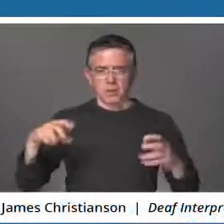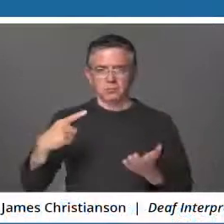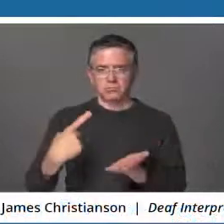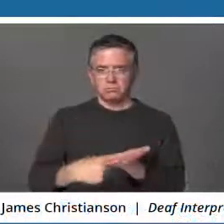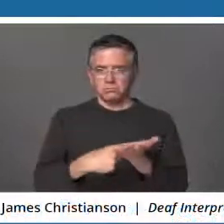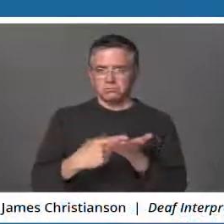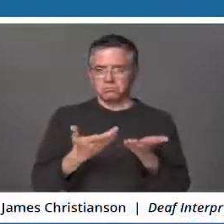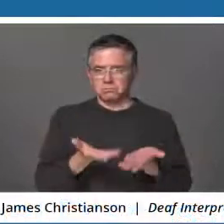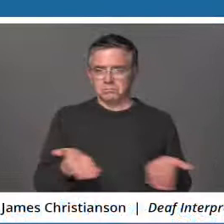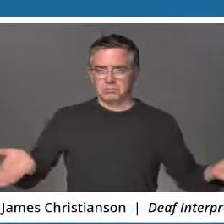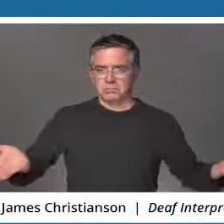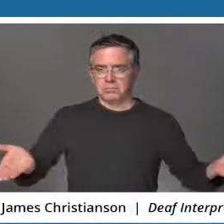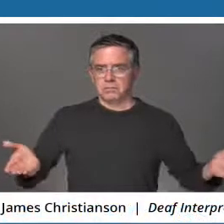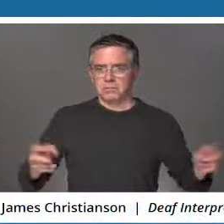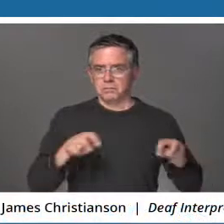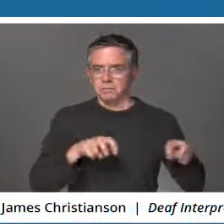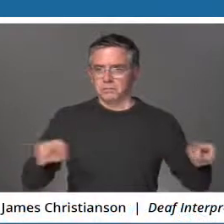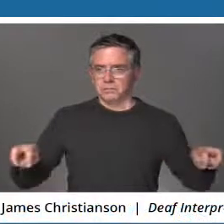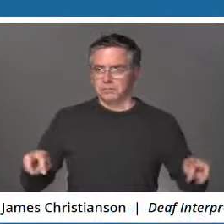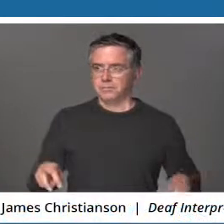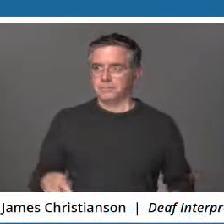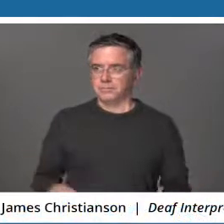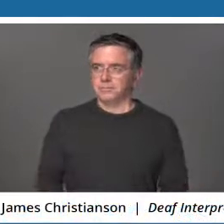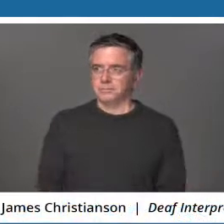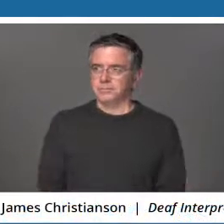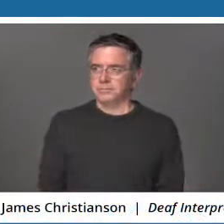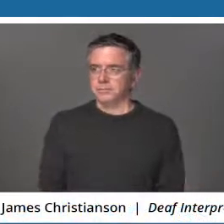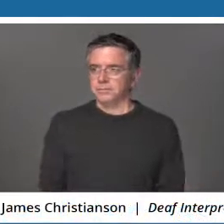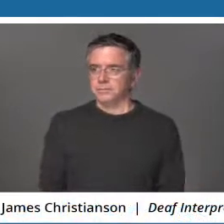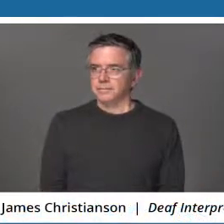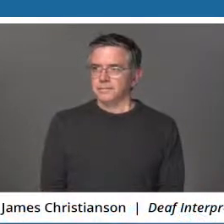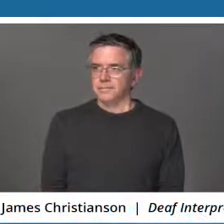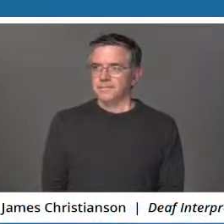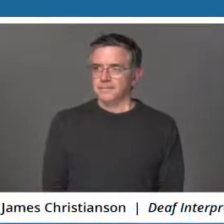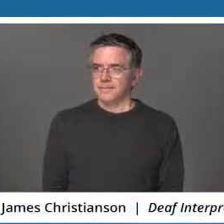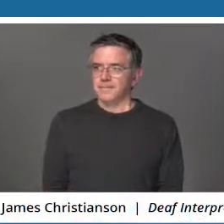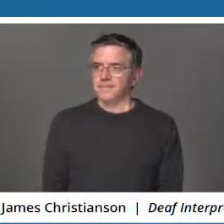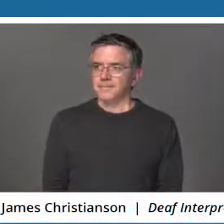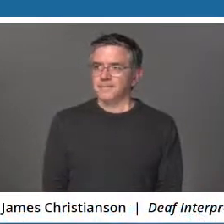to talk with our panelists about their work in connecting people to vaccines.